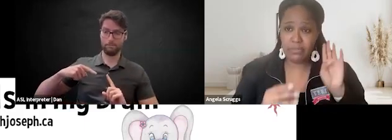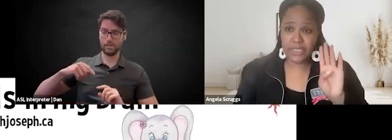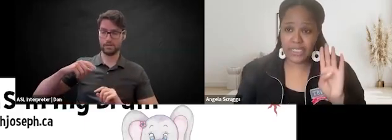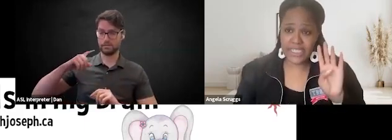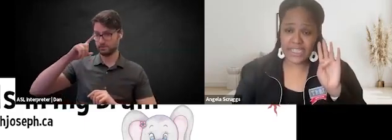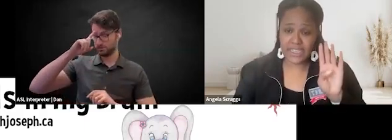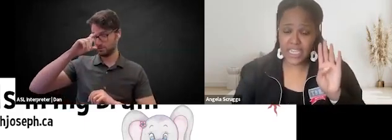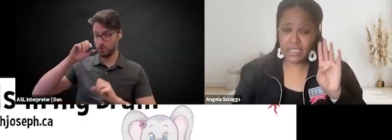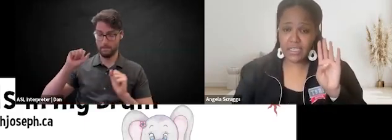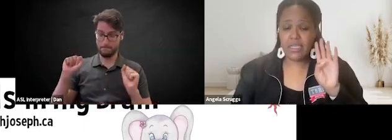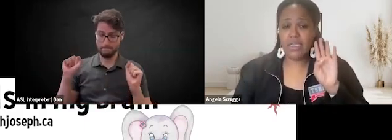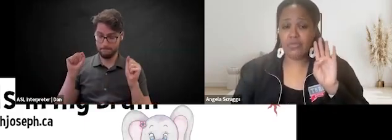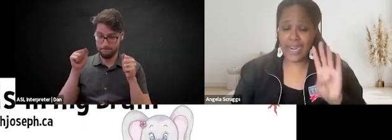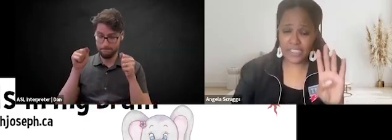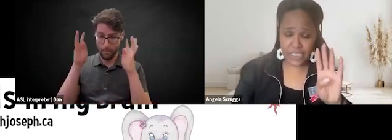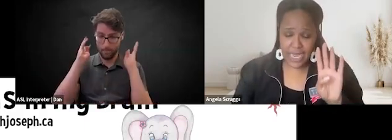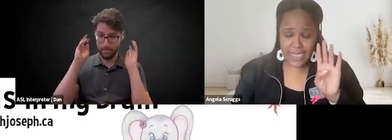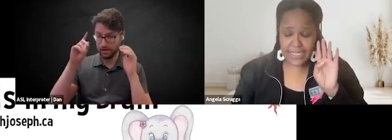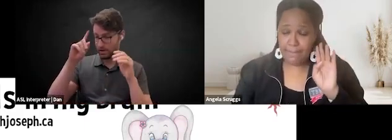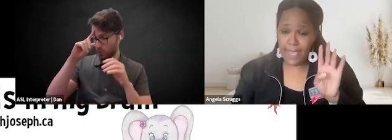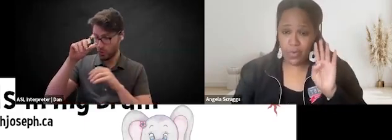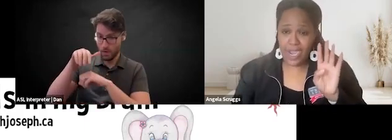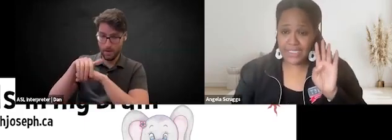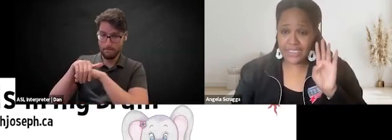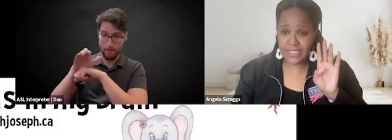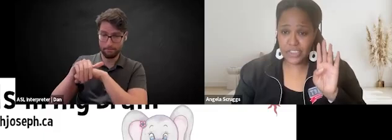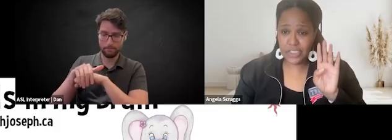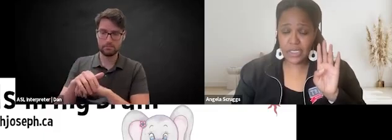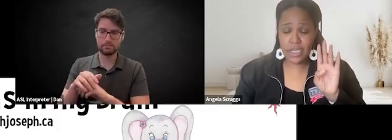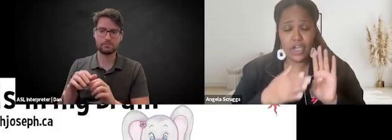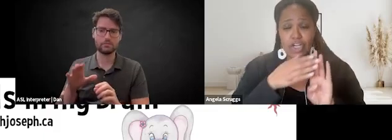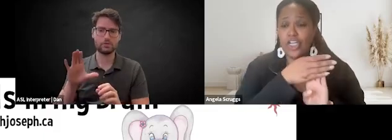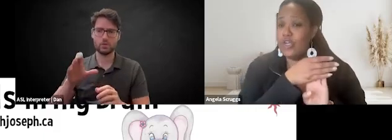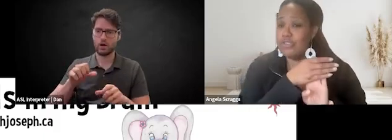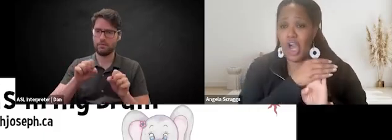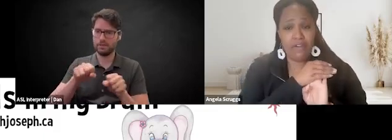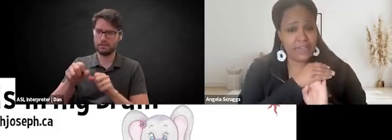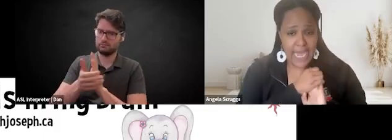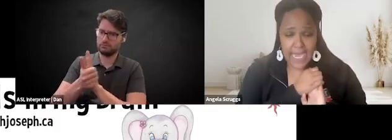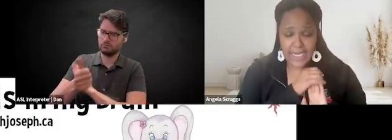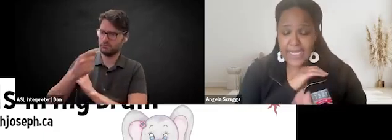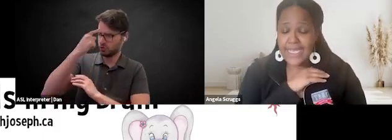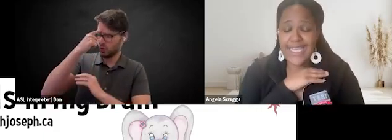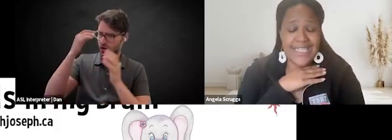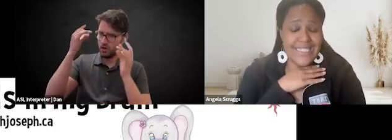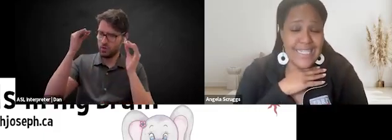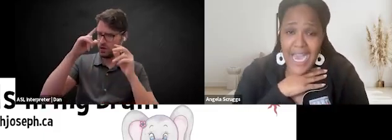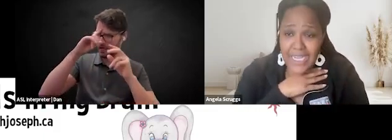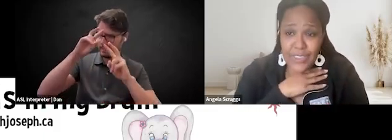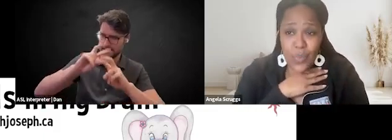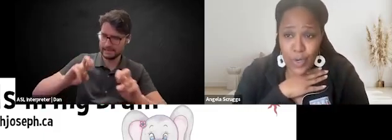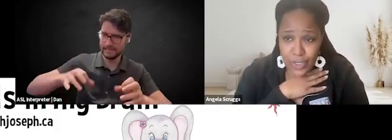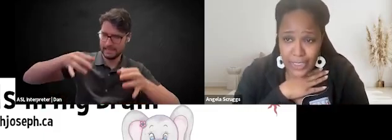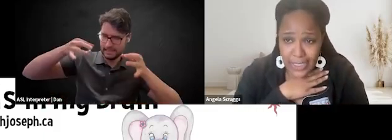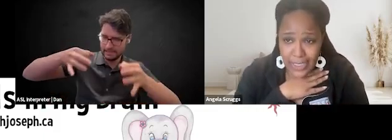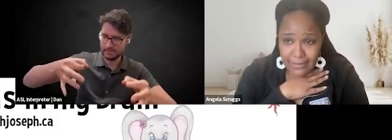your ability to think, rationalize and make wise decisions goes offline. It is not working.